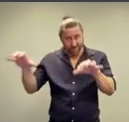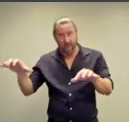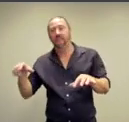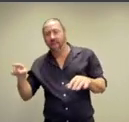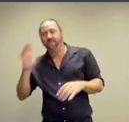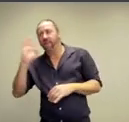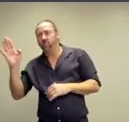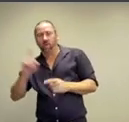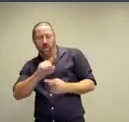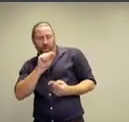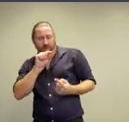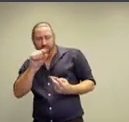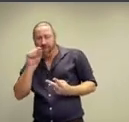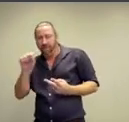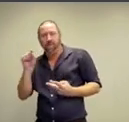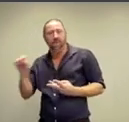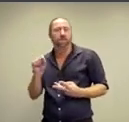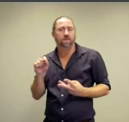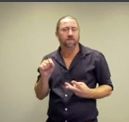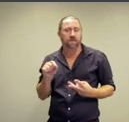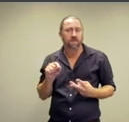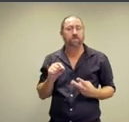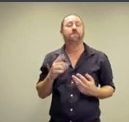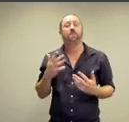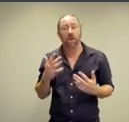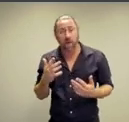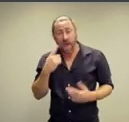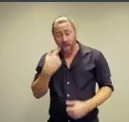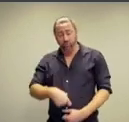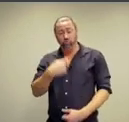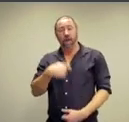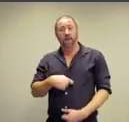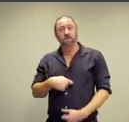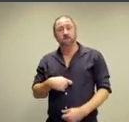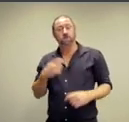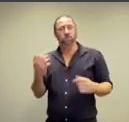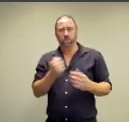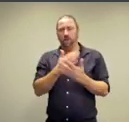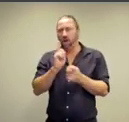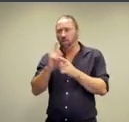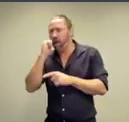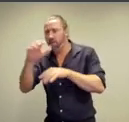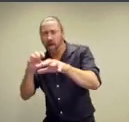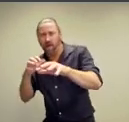this reimagining is that it, one of the things it does is kind of strip the jacket of its really pragmatic